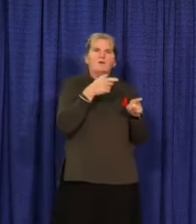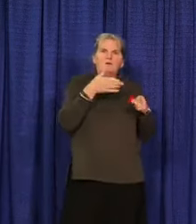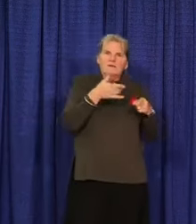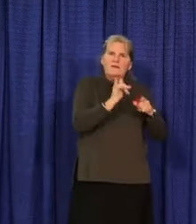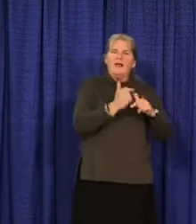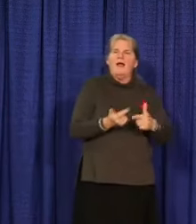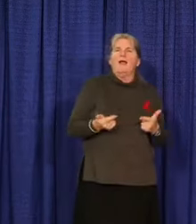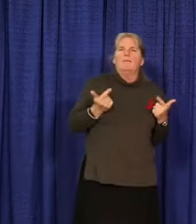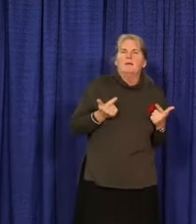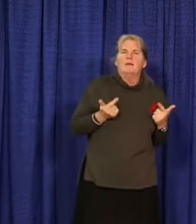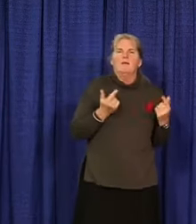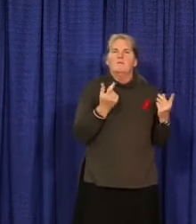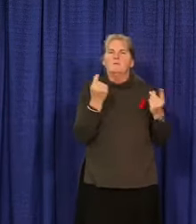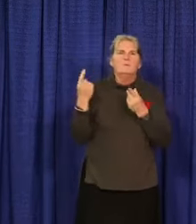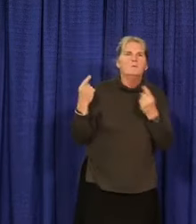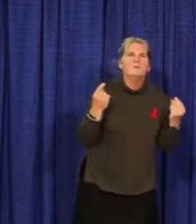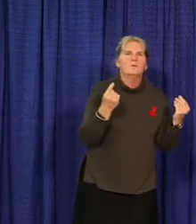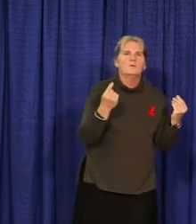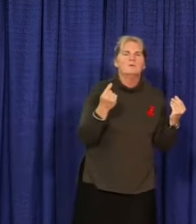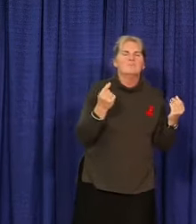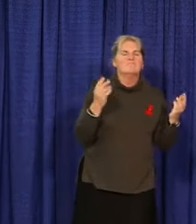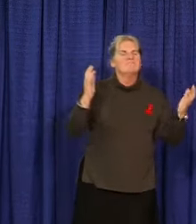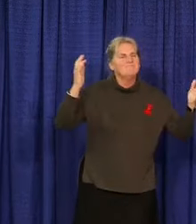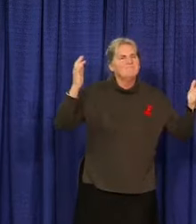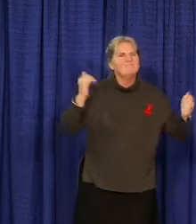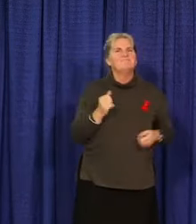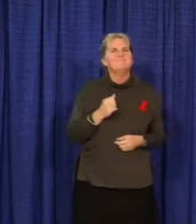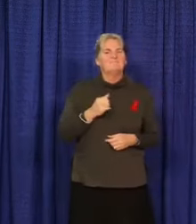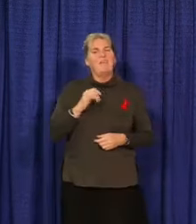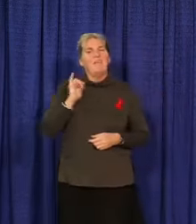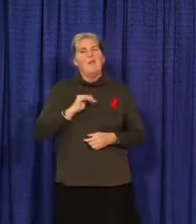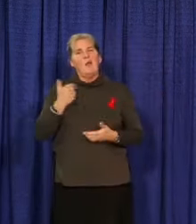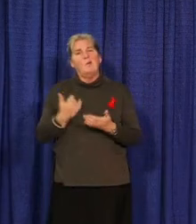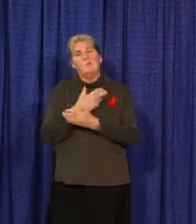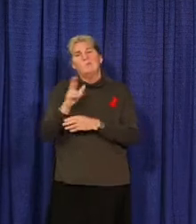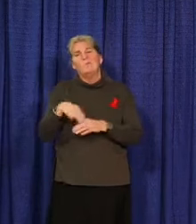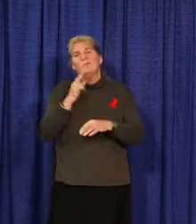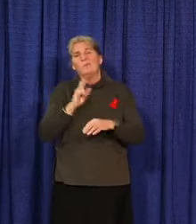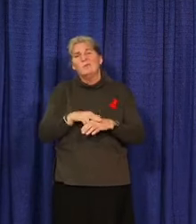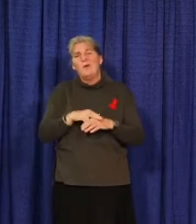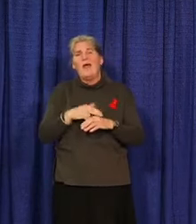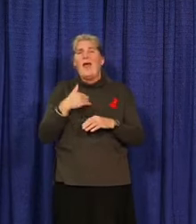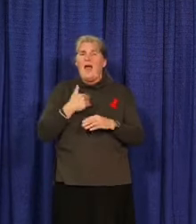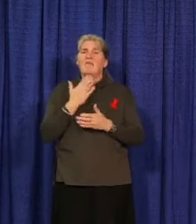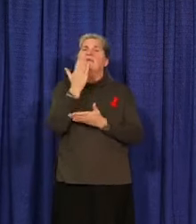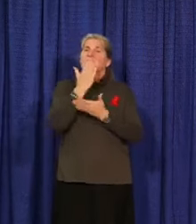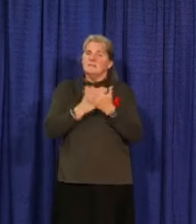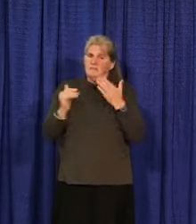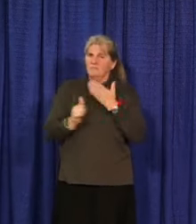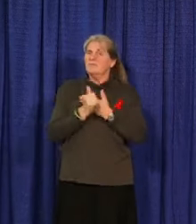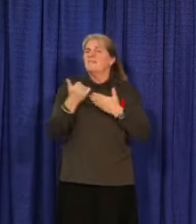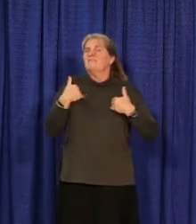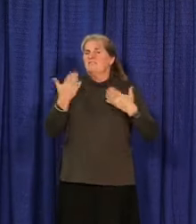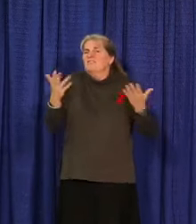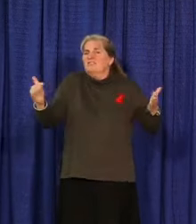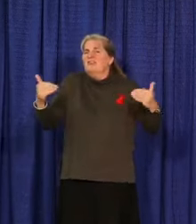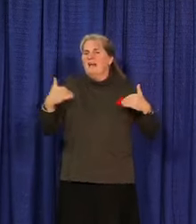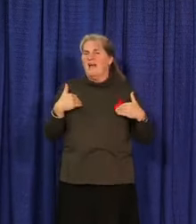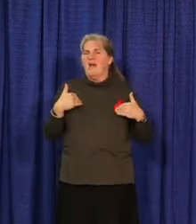the chance to breathe. This is our new normal, living with some risk. But we also have a huge chance